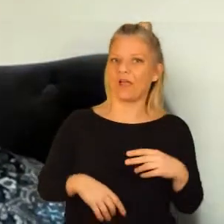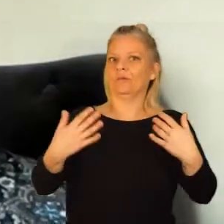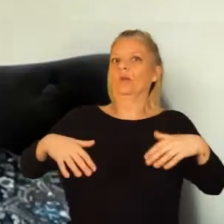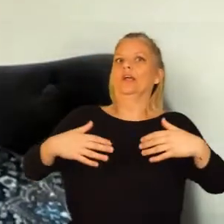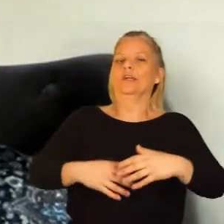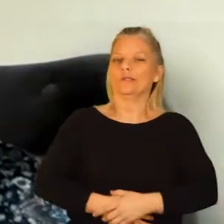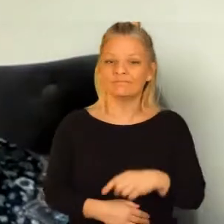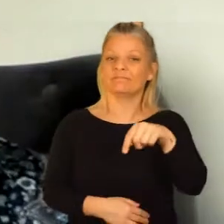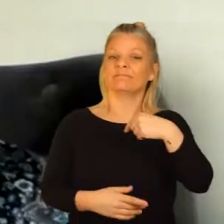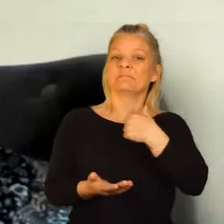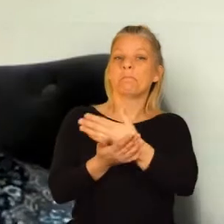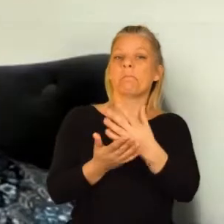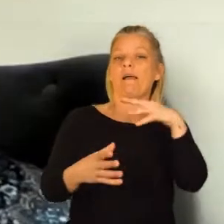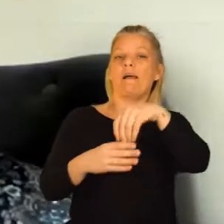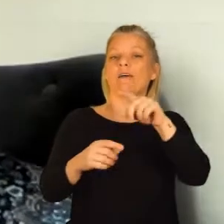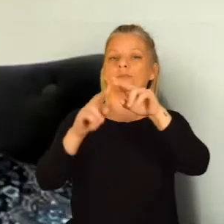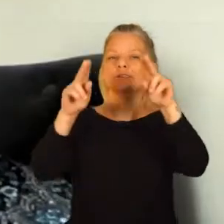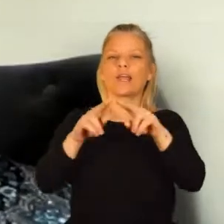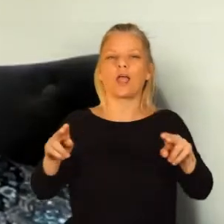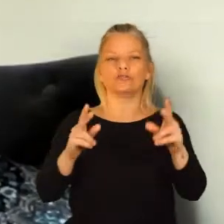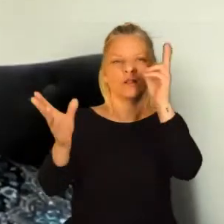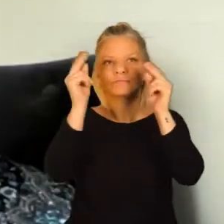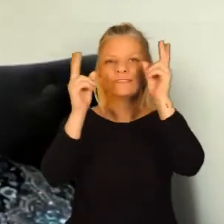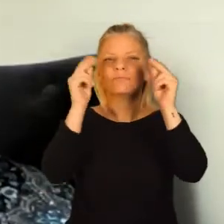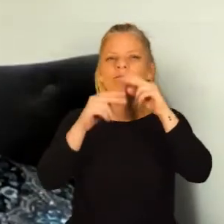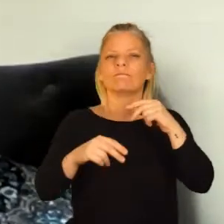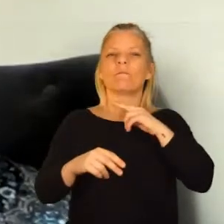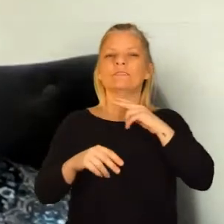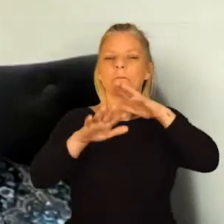I'm part of the international hearing voices movement so I'm chair of the